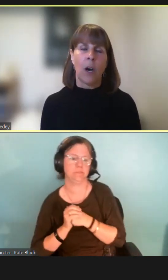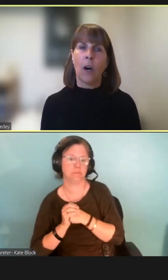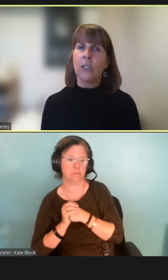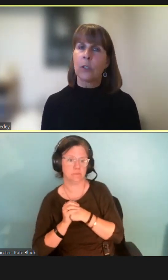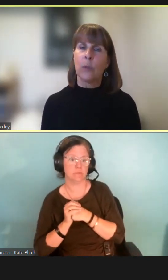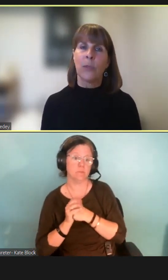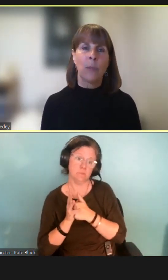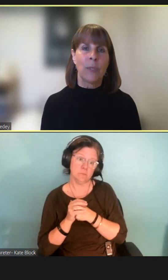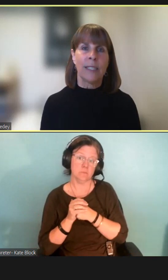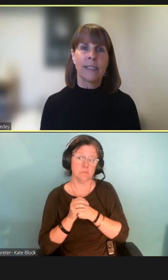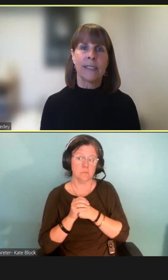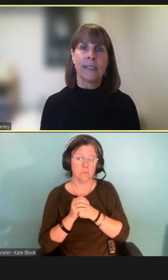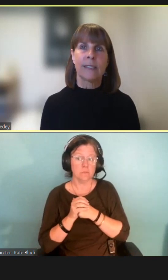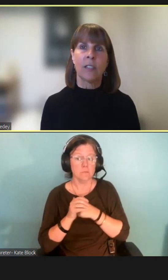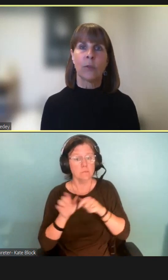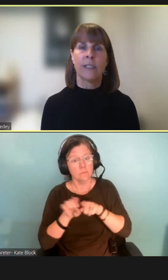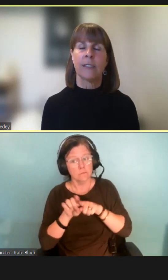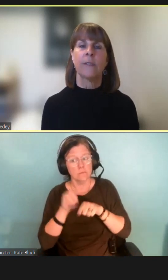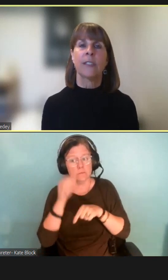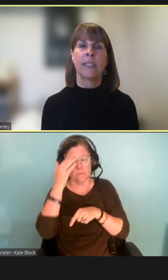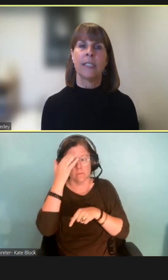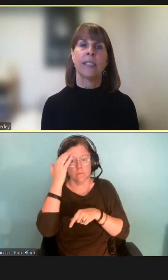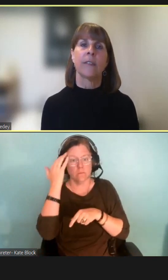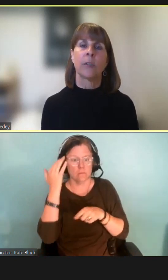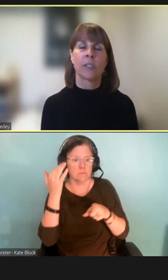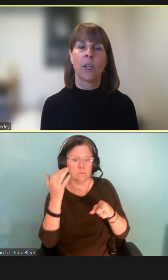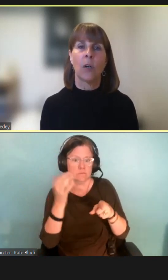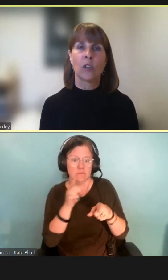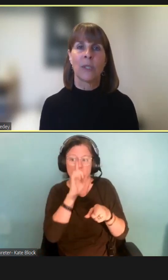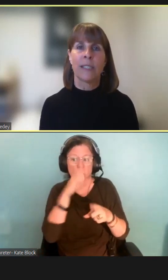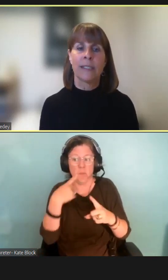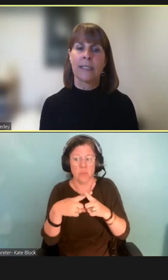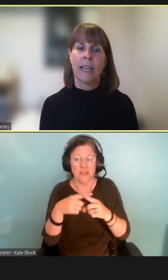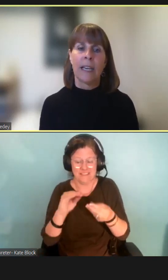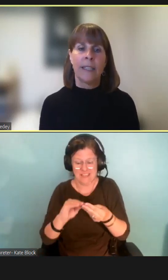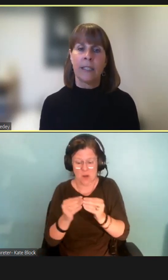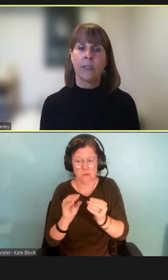also a big piece is increasing the validity of the results because the